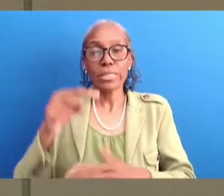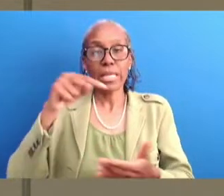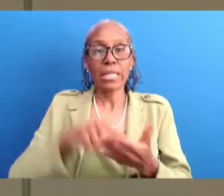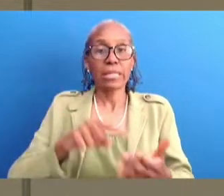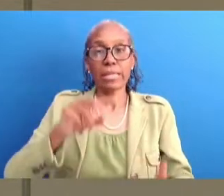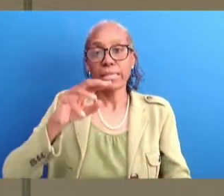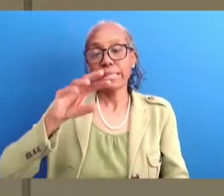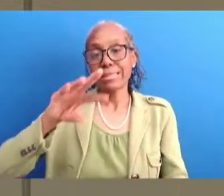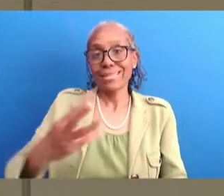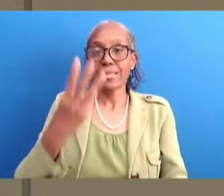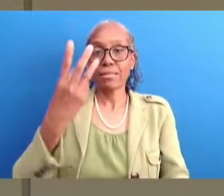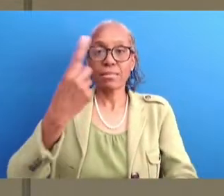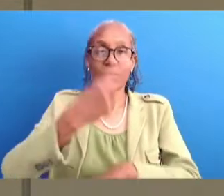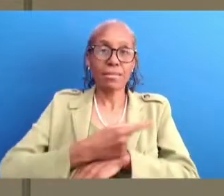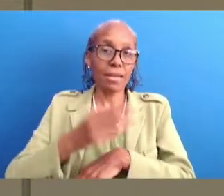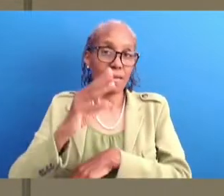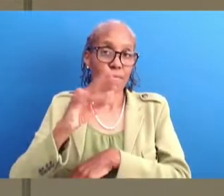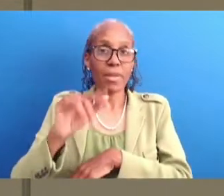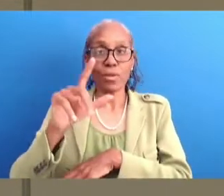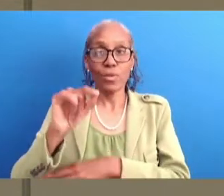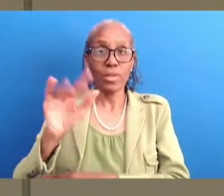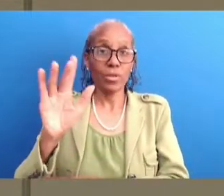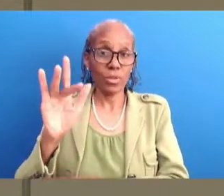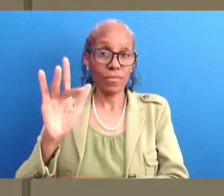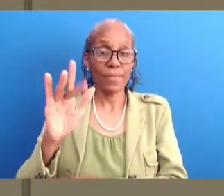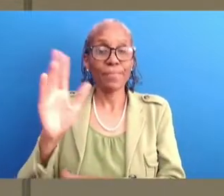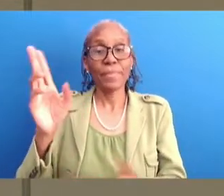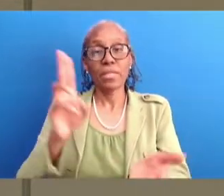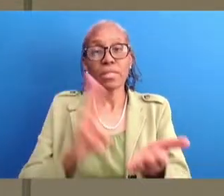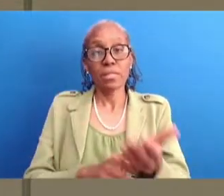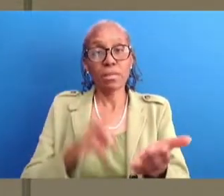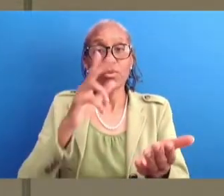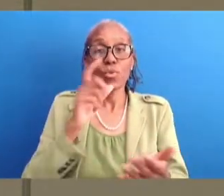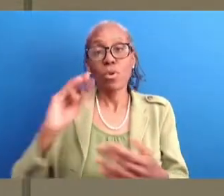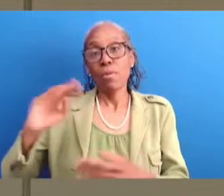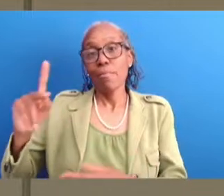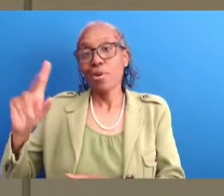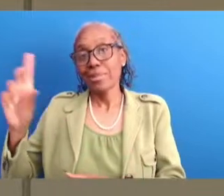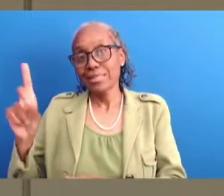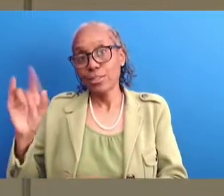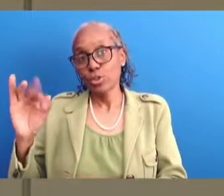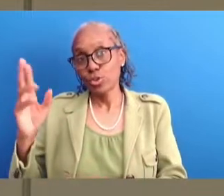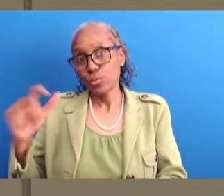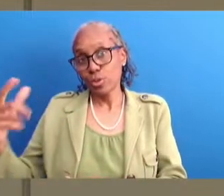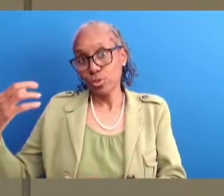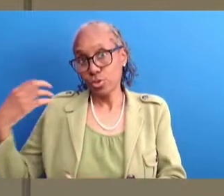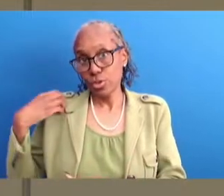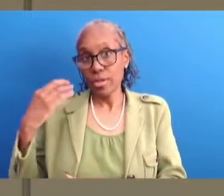IN OUR COMMUNITY AND THROUGHOUT